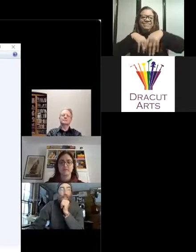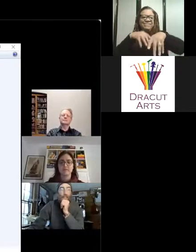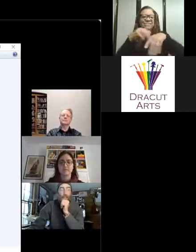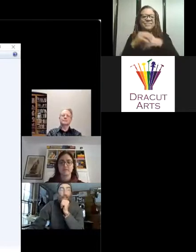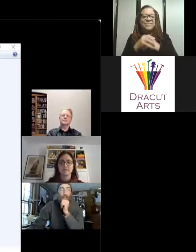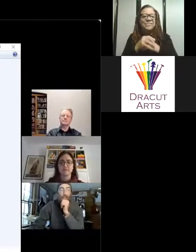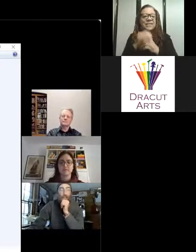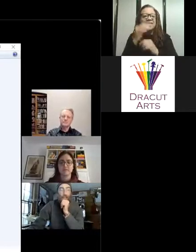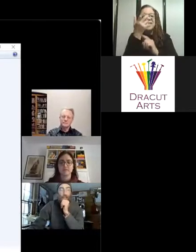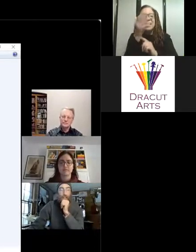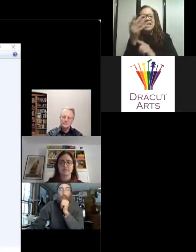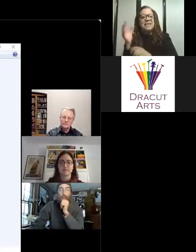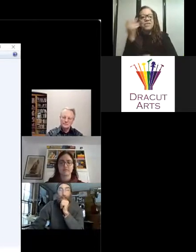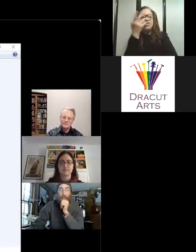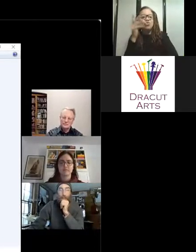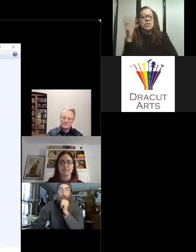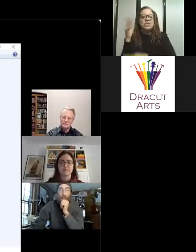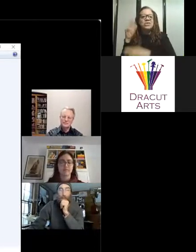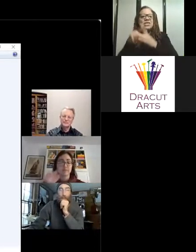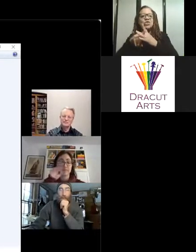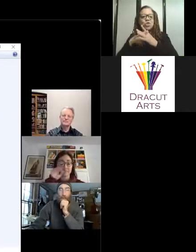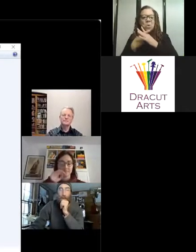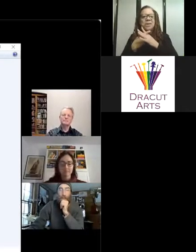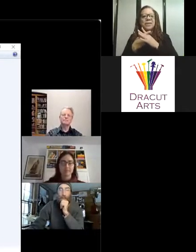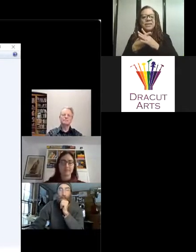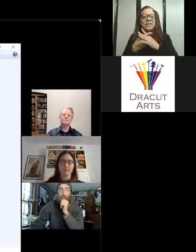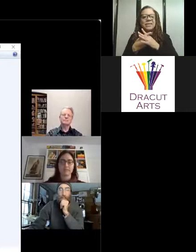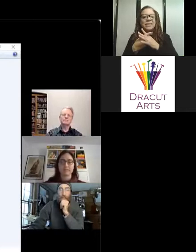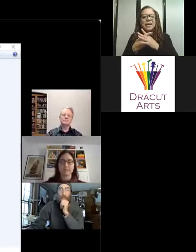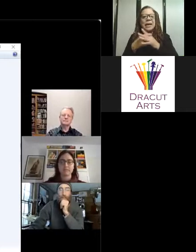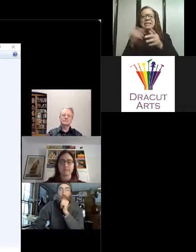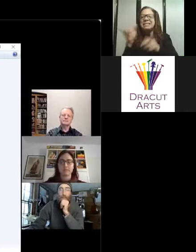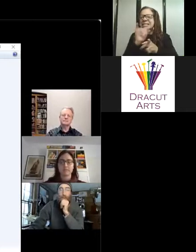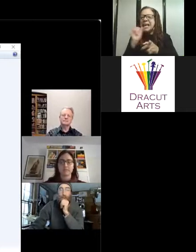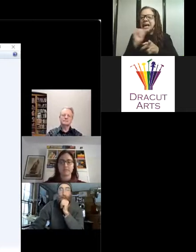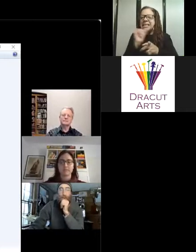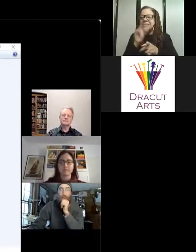of the trees are just beginning to unfold, about the size of a mouse's ear, perhaps.